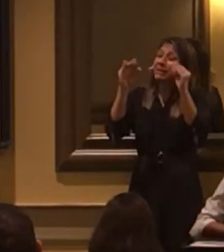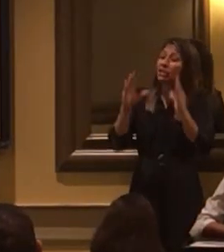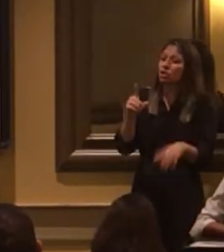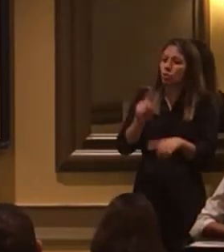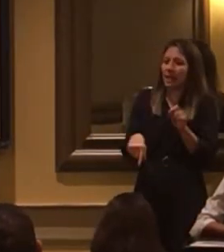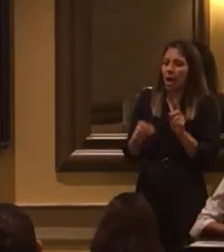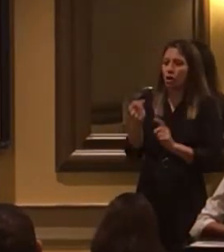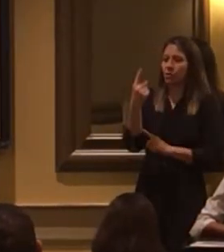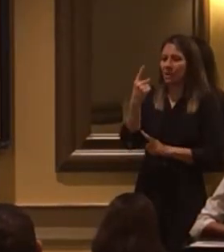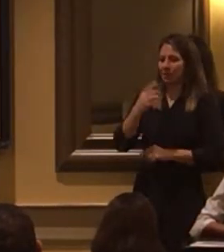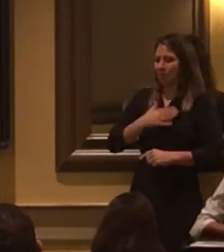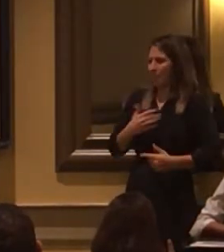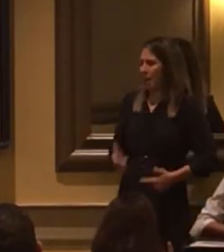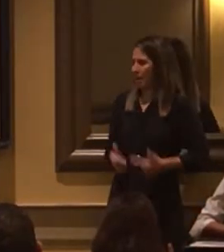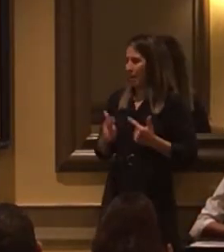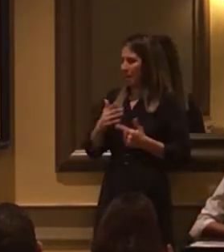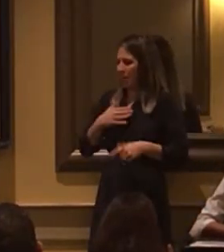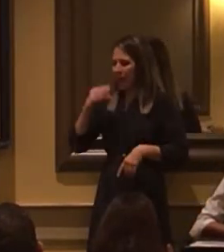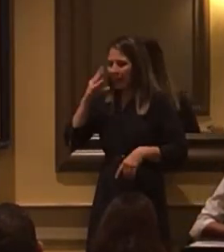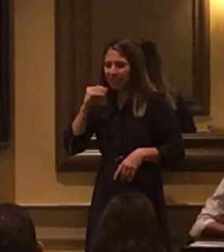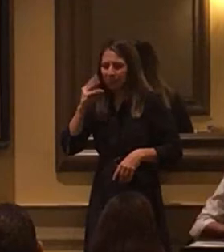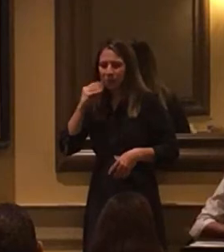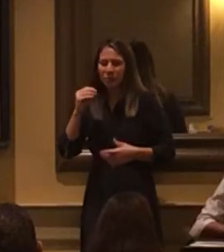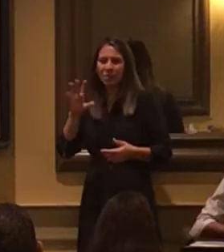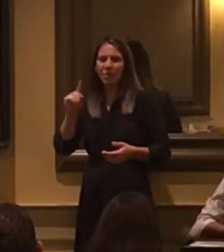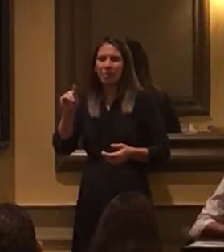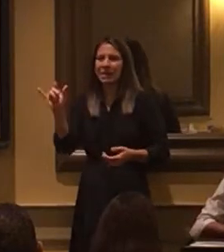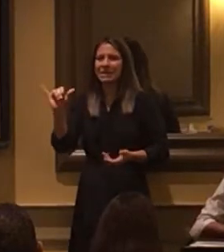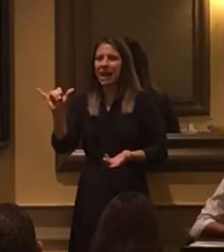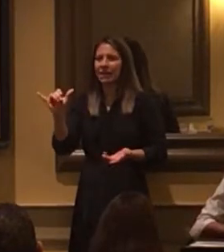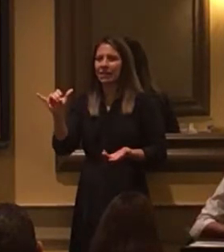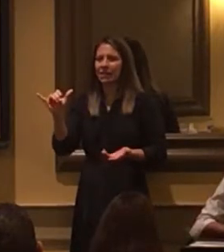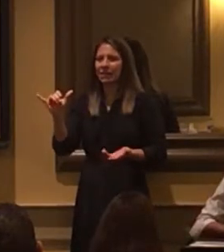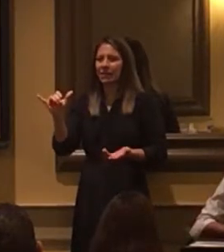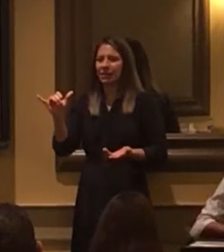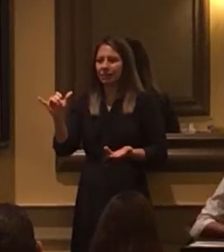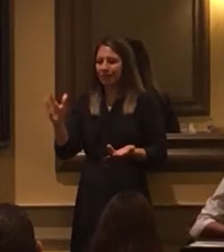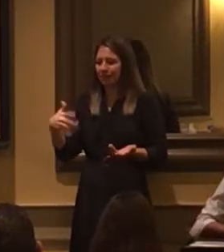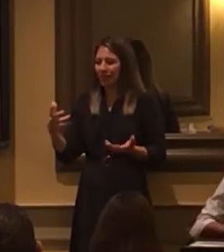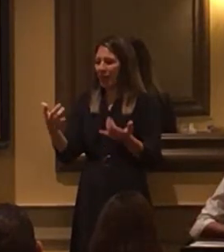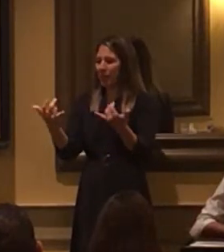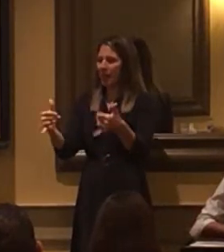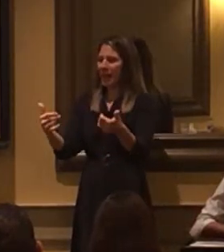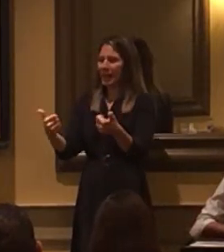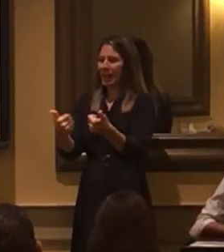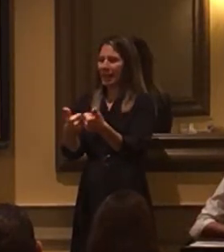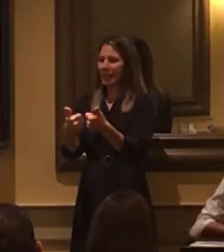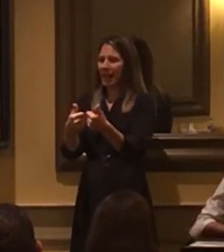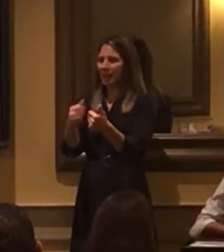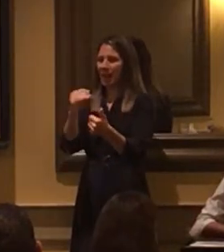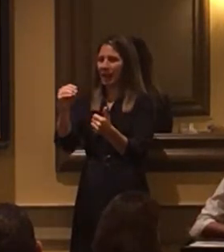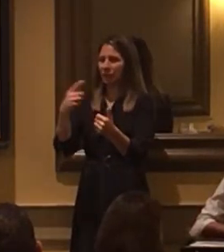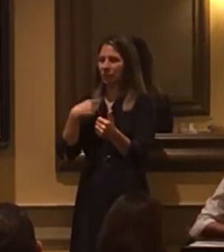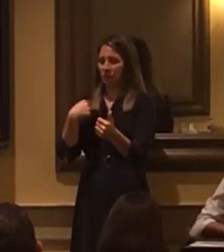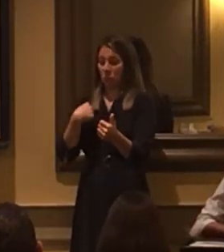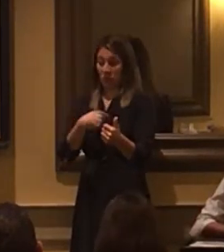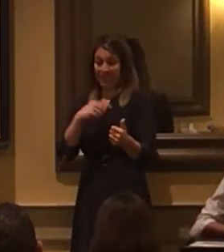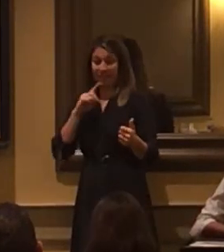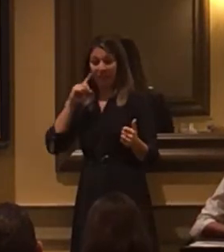But it's like playing on two different sides of a game, really we're playing the same game